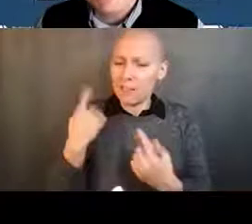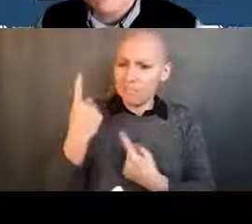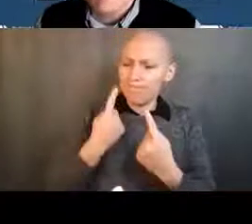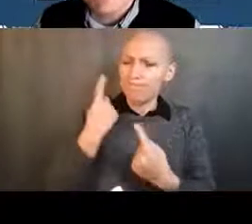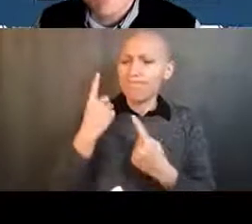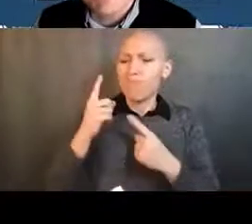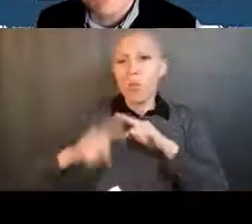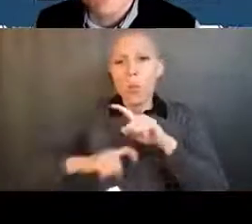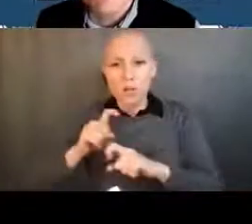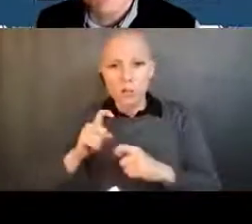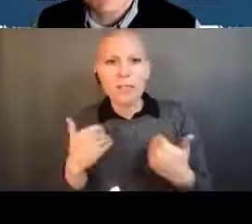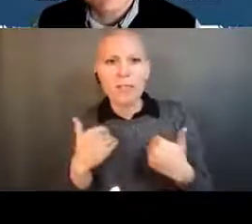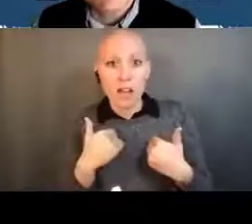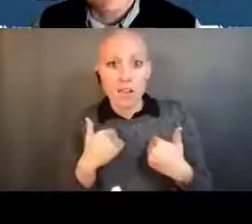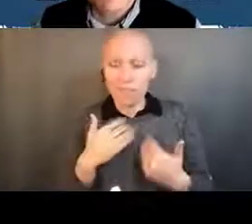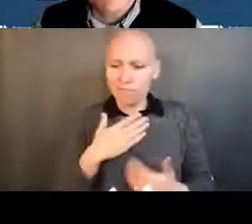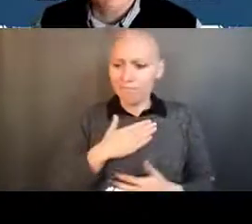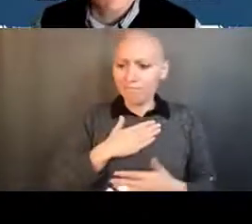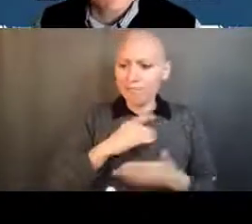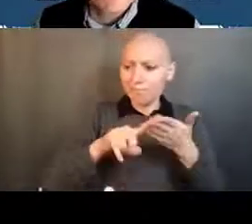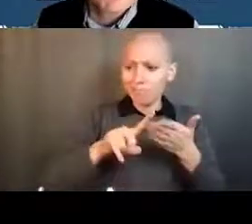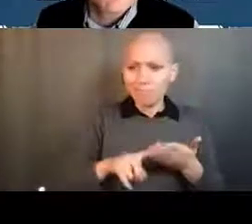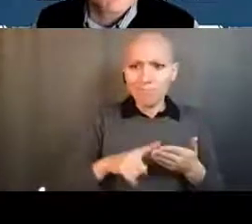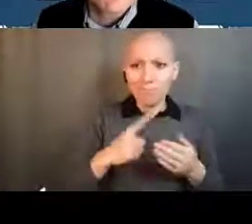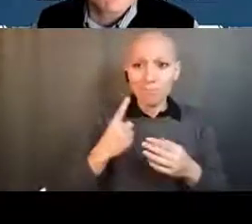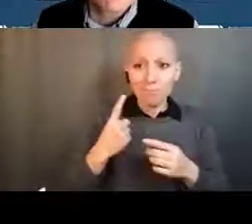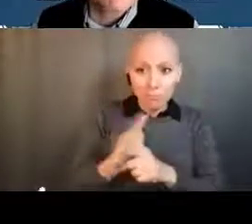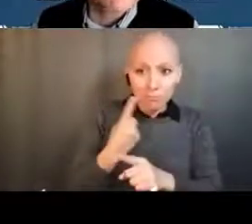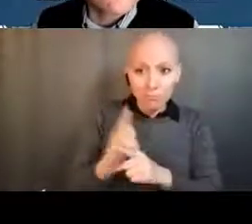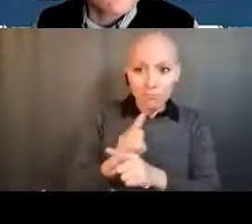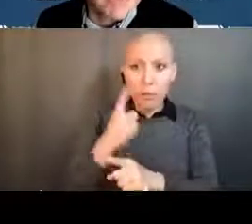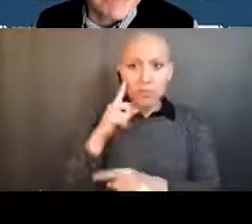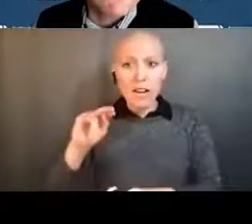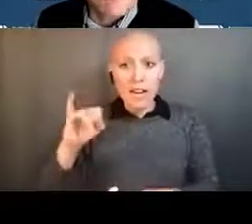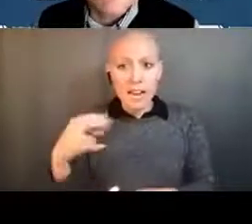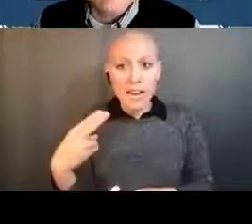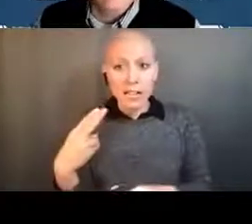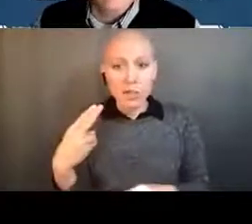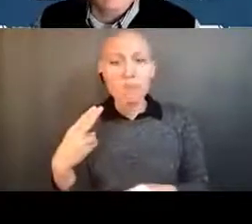And as Emily mentioned, you can identify a funding opportunity through a variety of mechanisms.